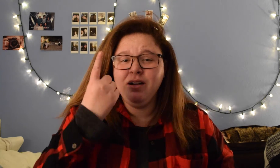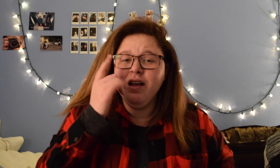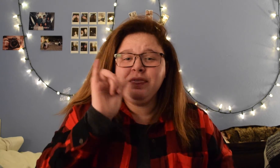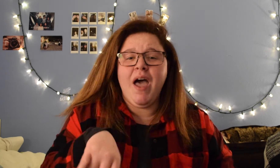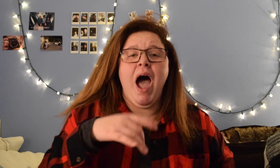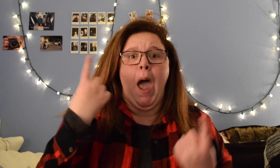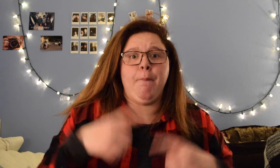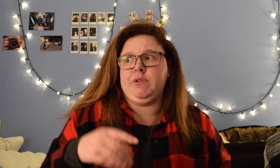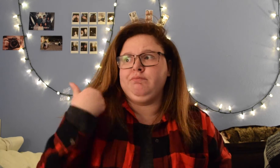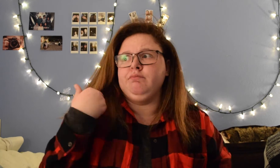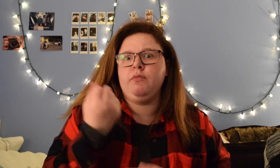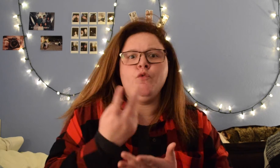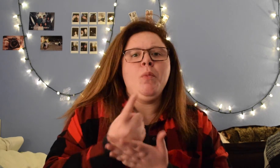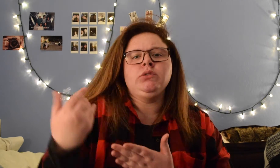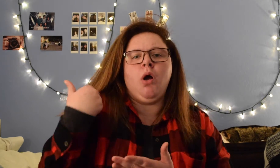It happened about few weeks ago